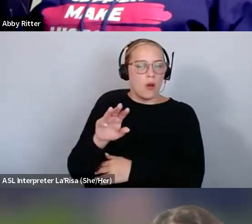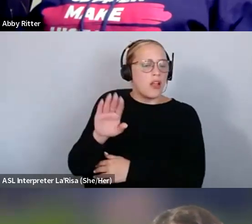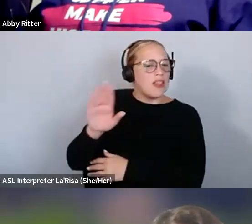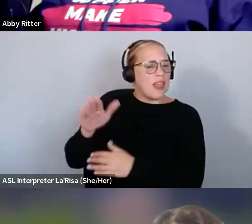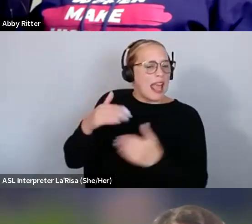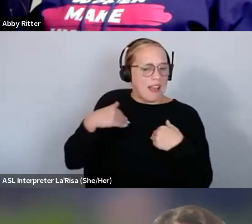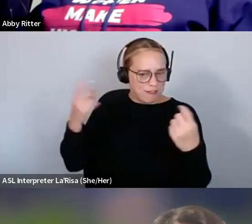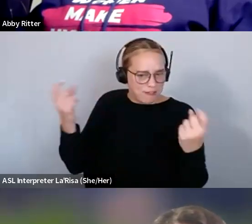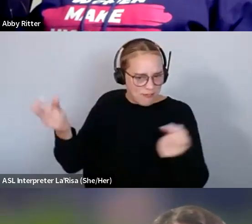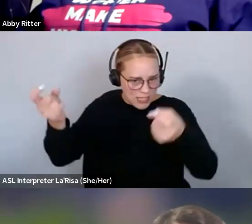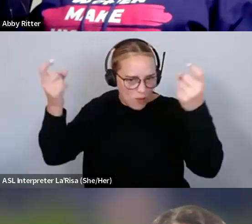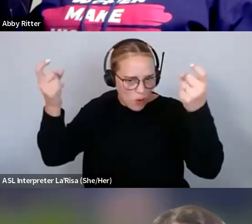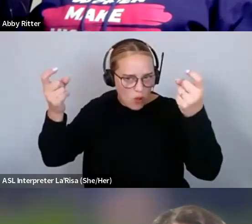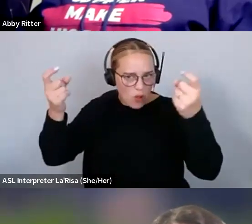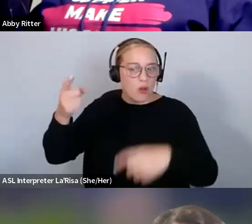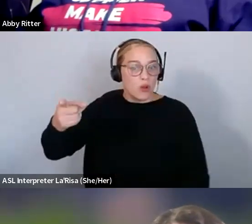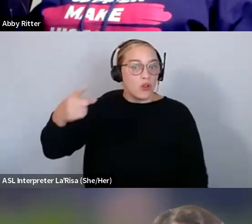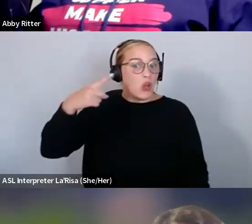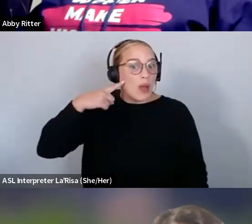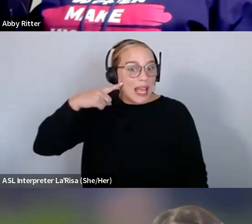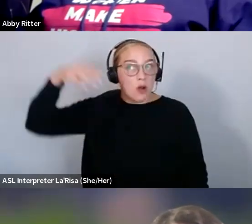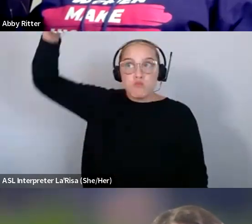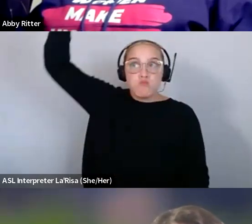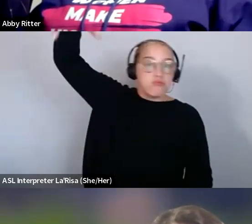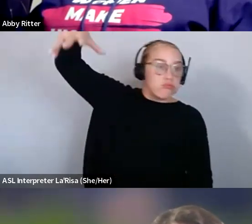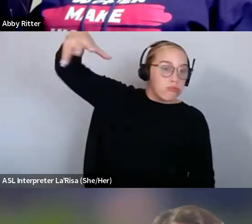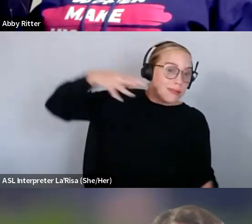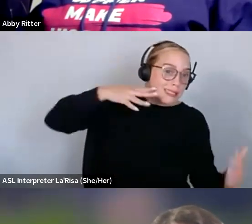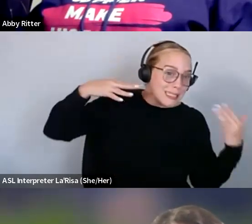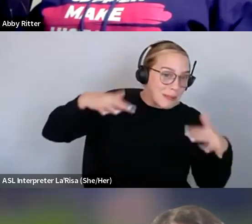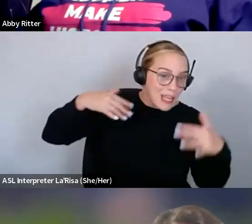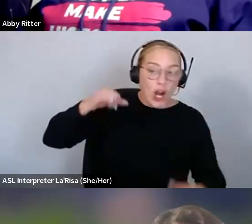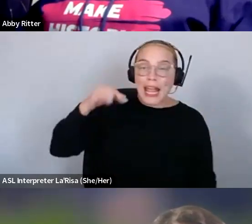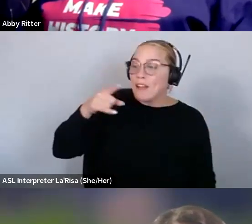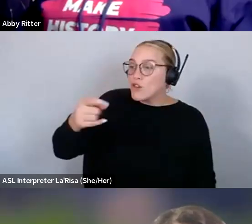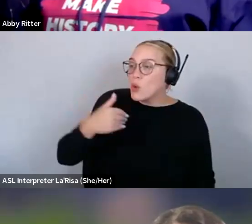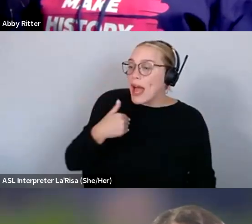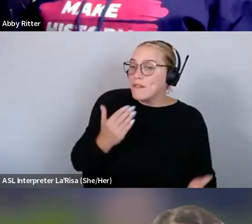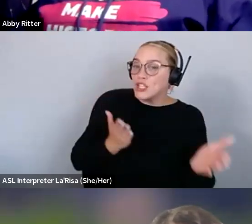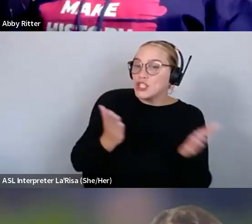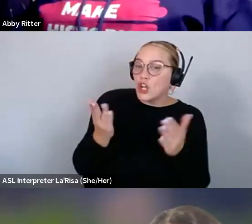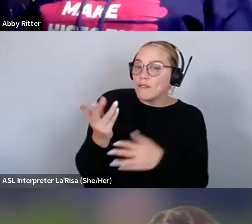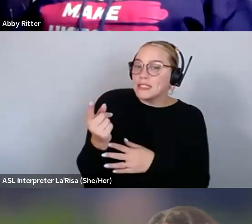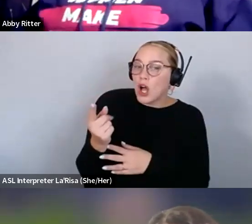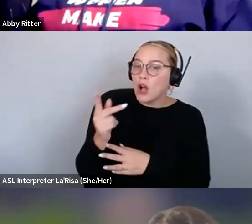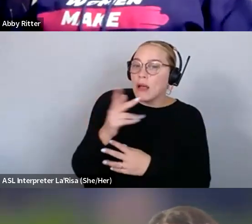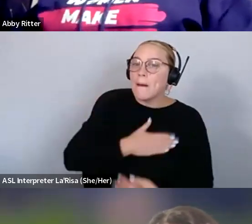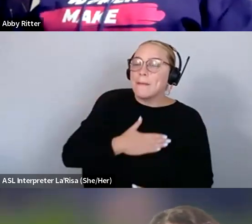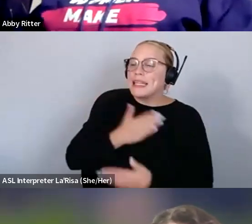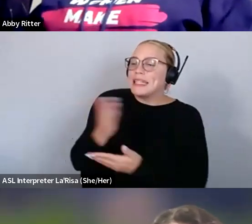the next county over and quite literally someone called me and said, my office is next to the Wayne County fair and I keep hearing on the intercom